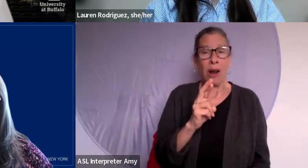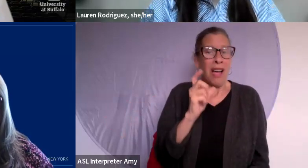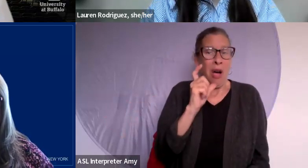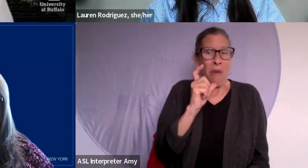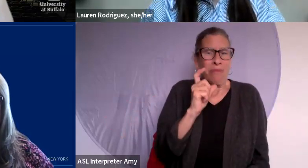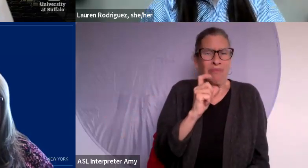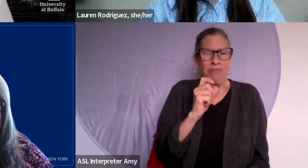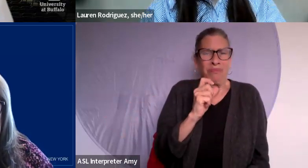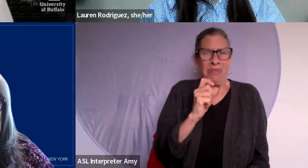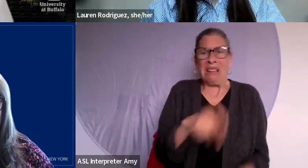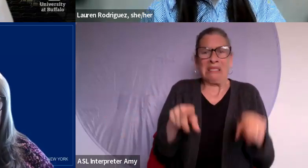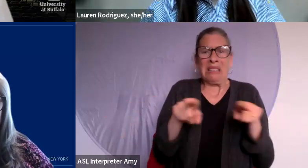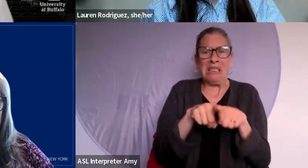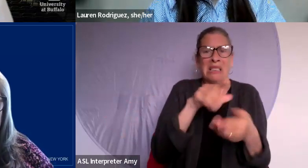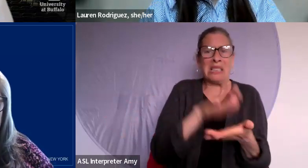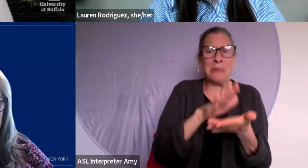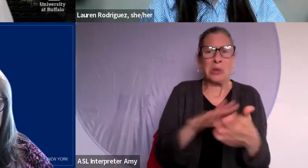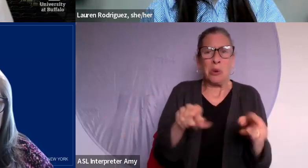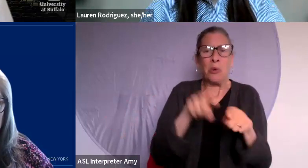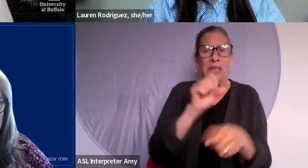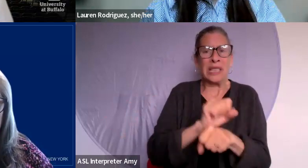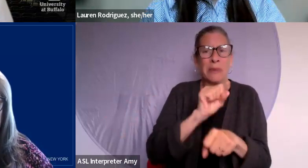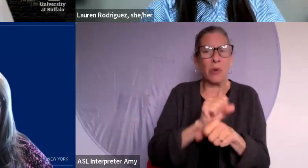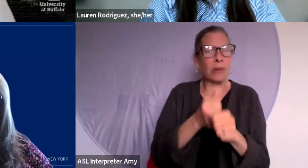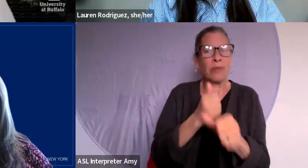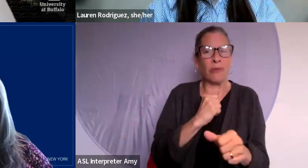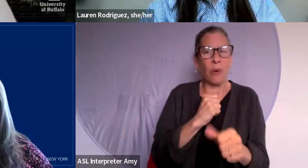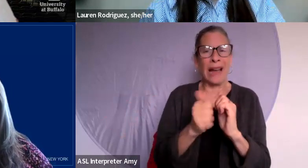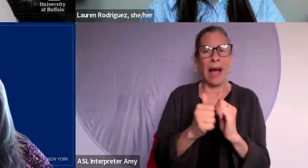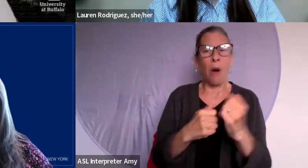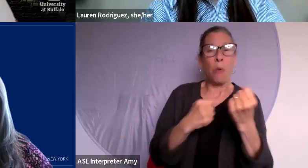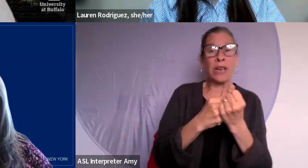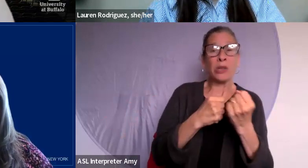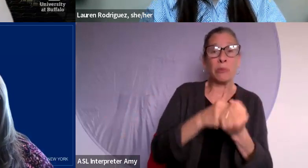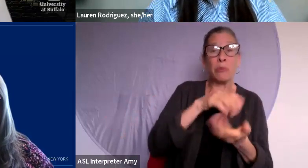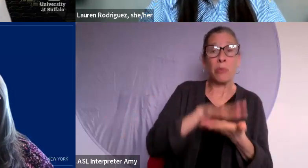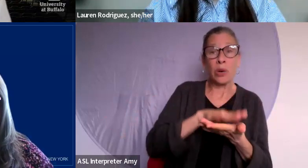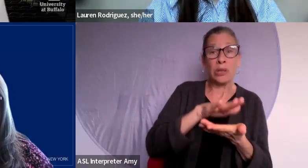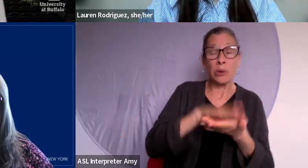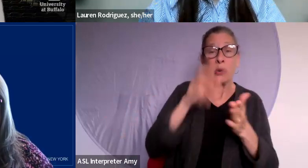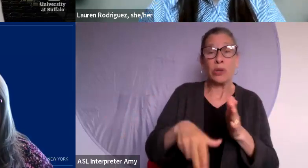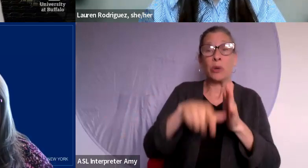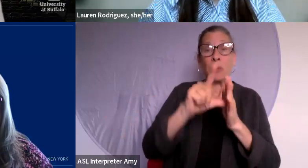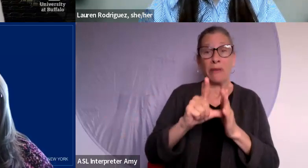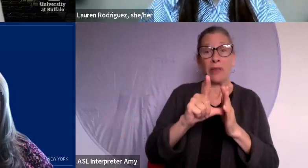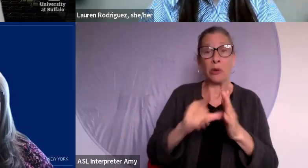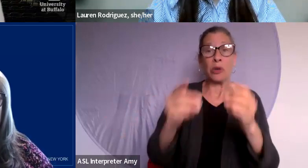doing the same work. We want to think about how we could support campuses to get the reviews done quickly and efficiently, how to